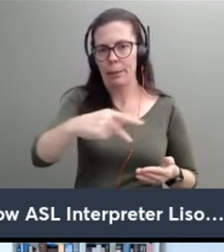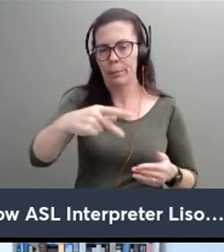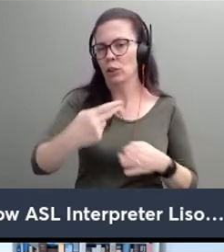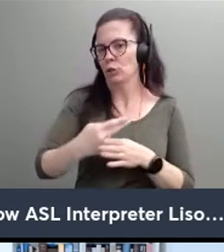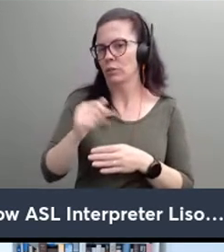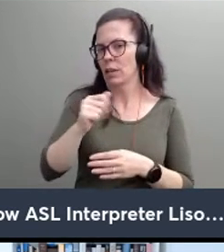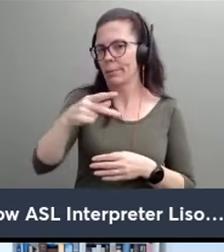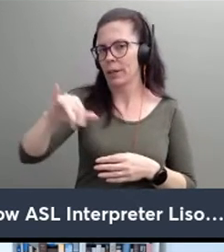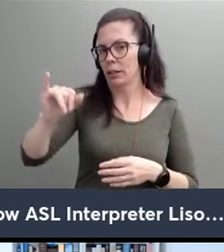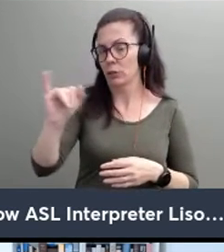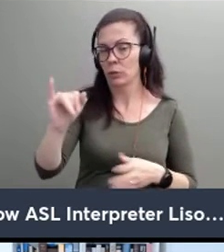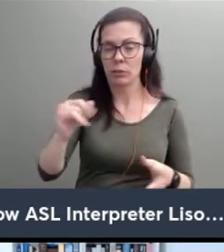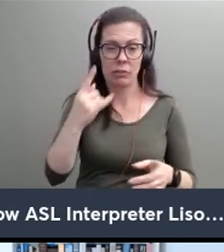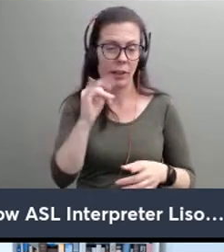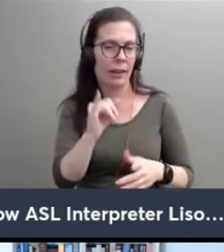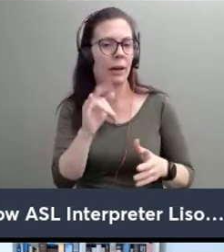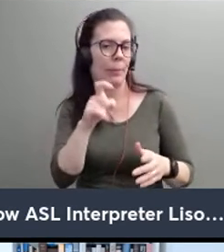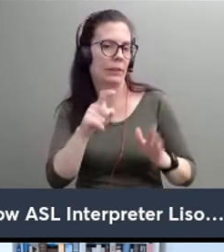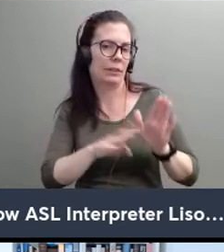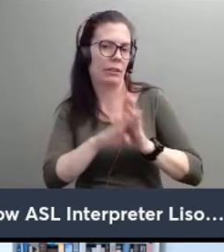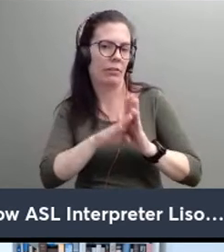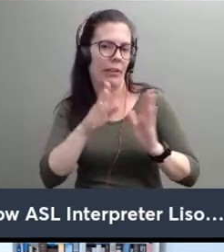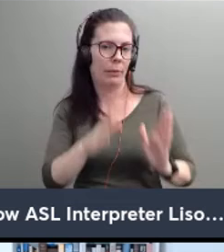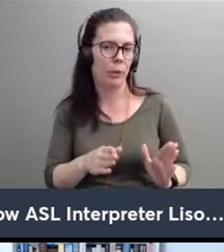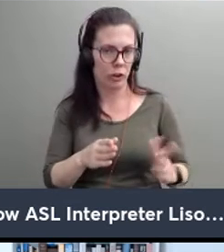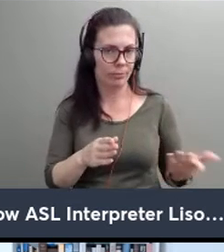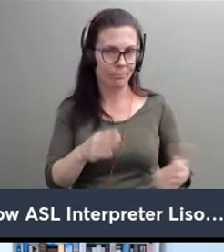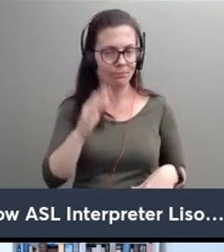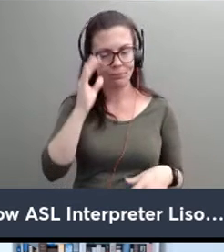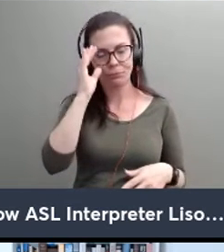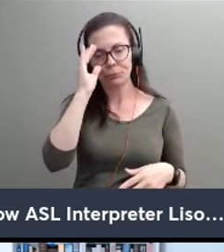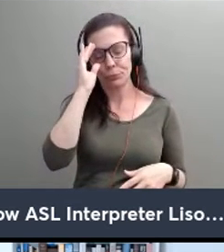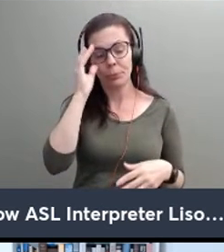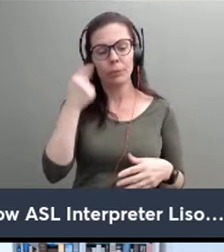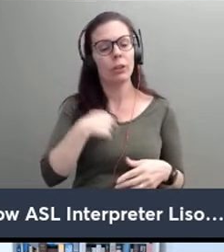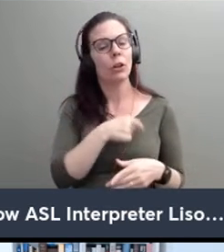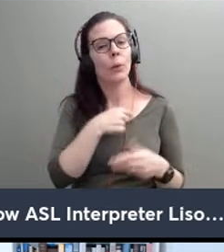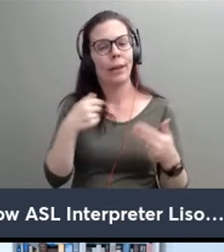And for that, you need to be a developer. So we do have a bucket